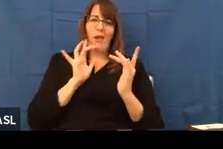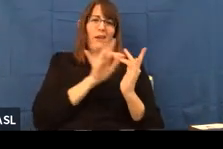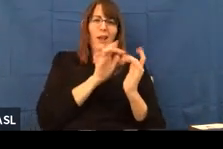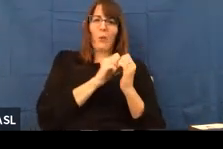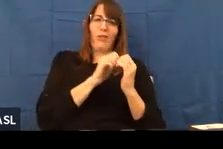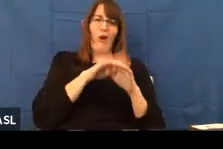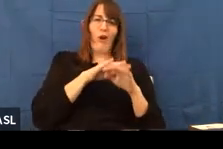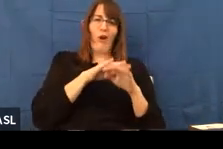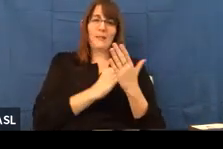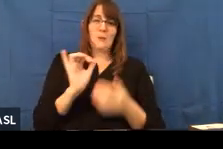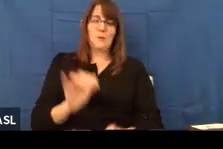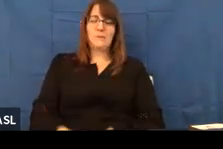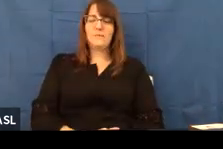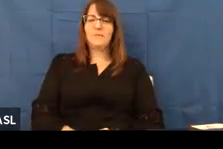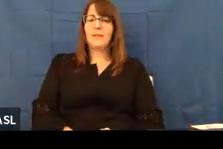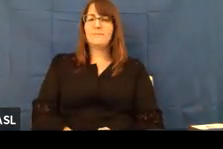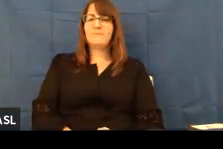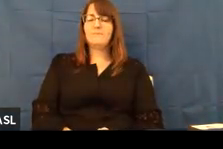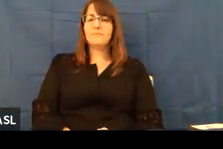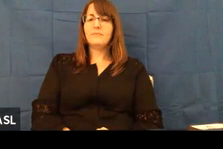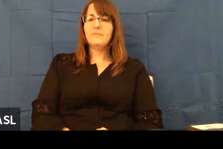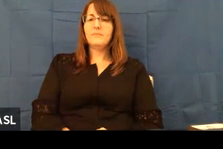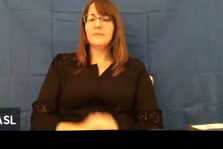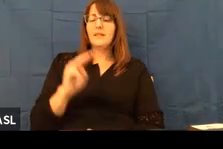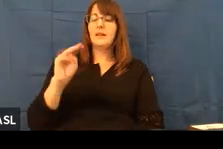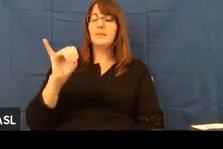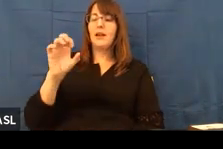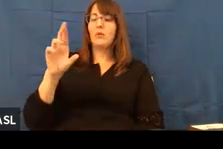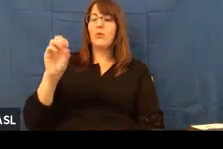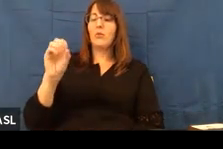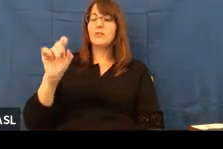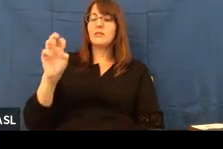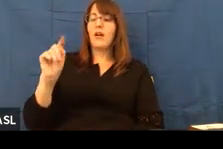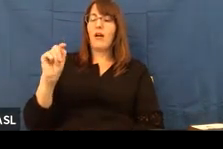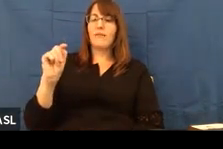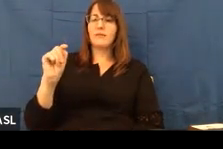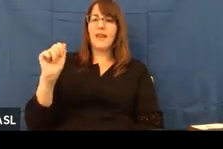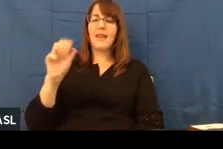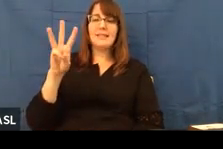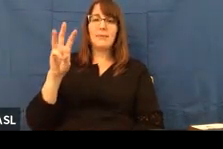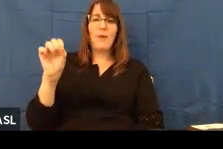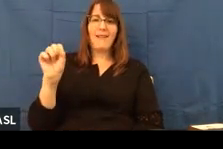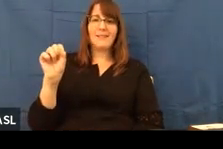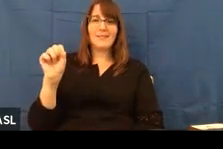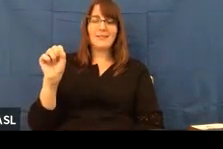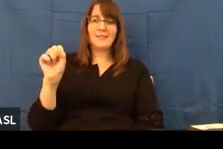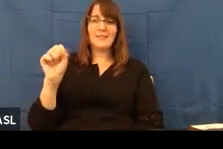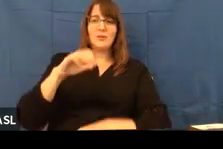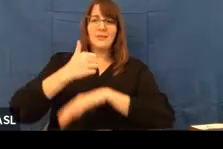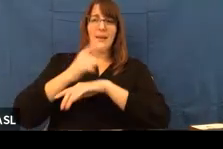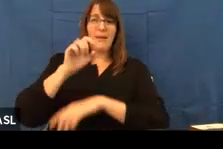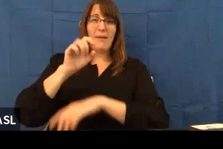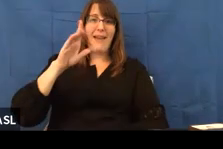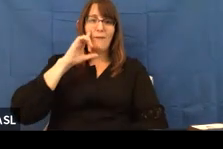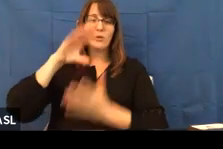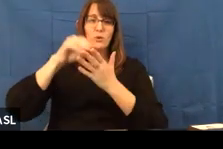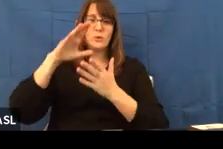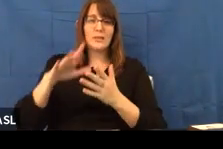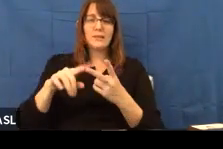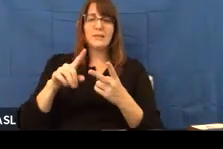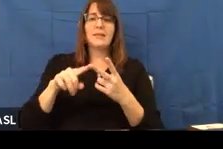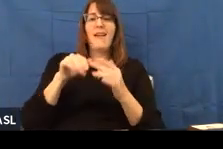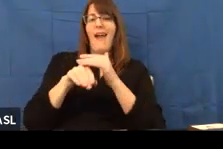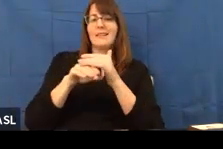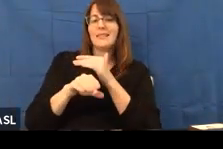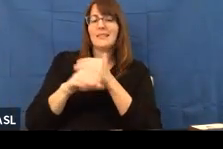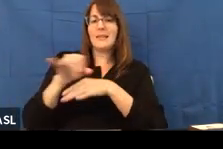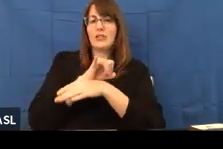Allison Frenzel : Um, has anyone used Microsoft Azure or AWS to establish virtual labs for students accessing industry related software using their Chromebooks.